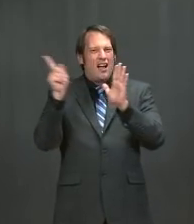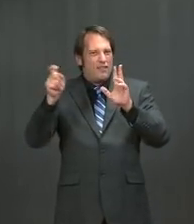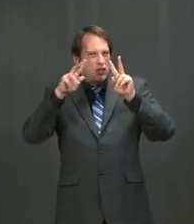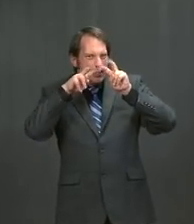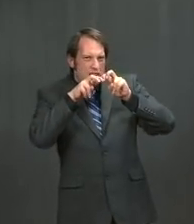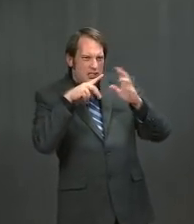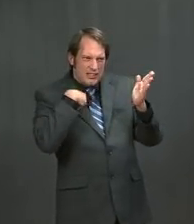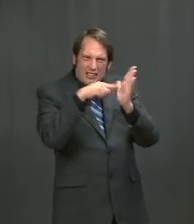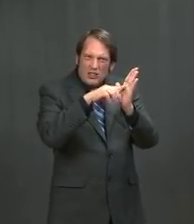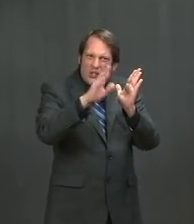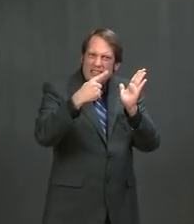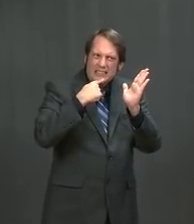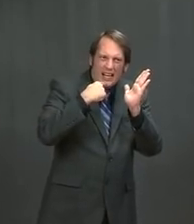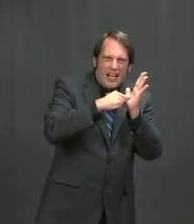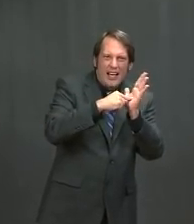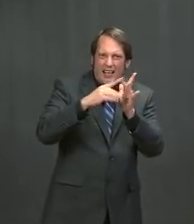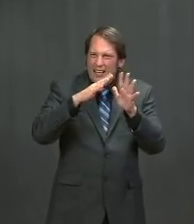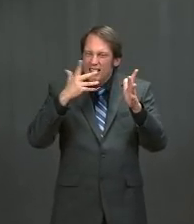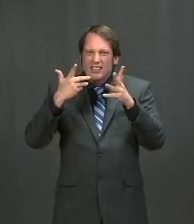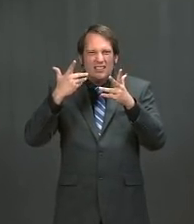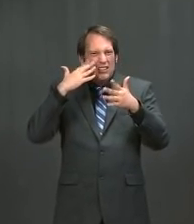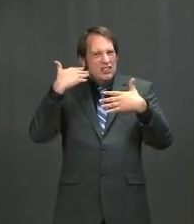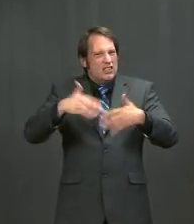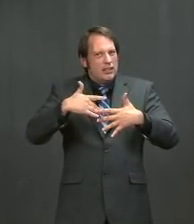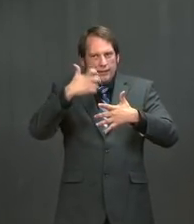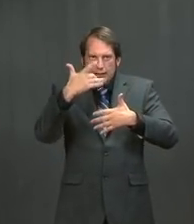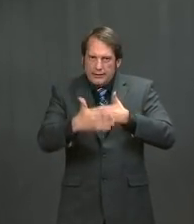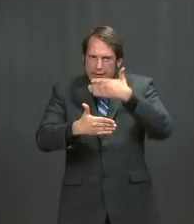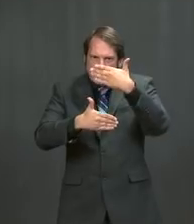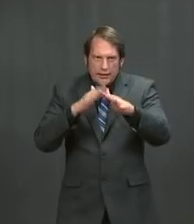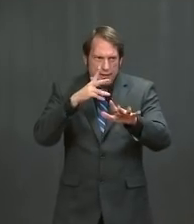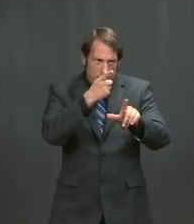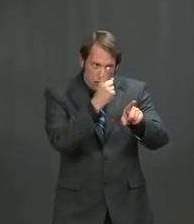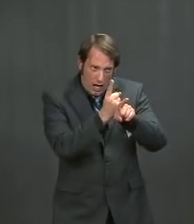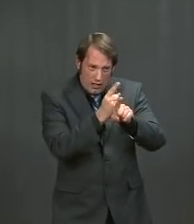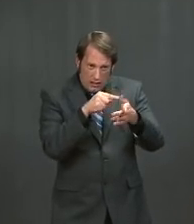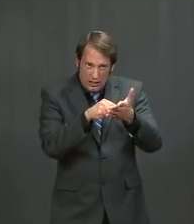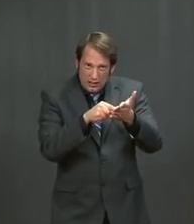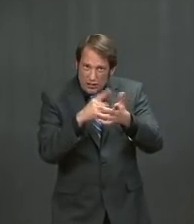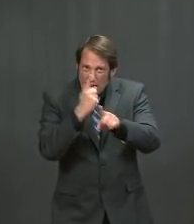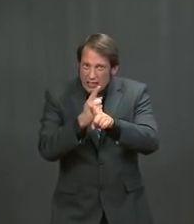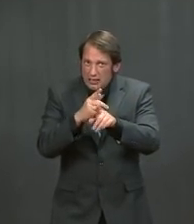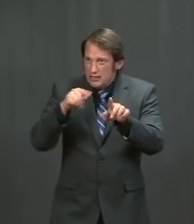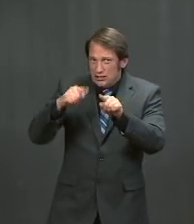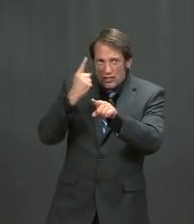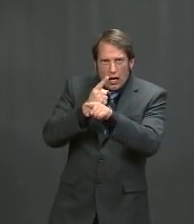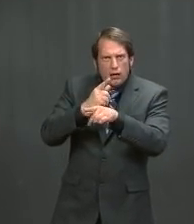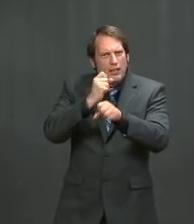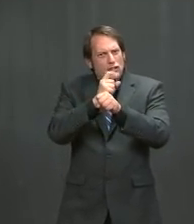The Press: So our expectation should be that it will go beyond May 1st with the "tough to meet" portion of your answer? Ms. Psaki: Well, he set the expectation